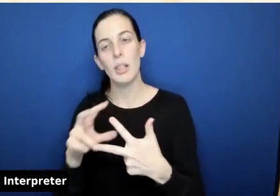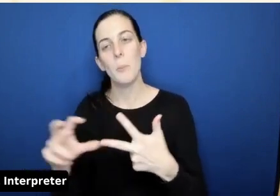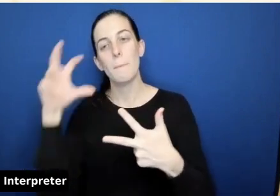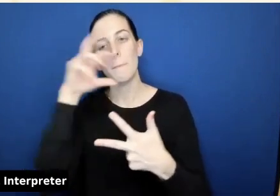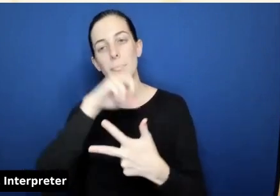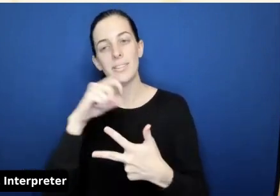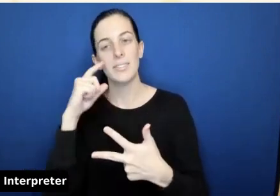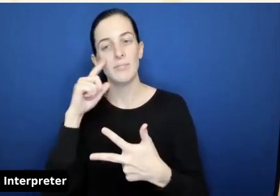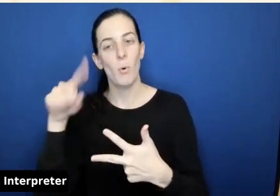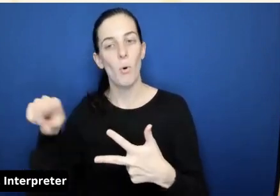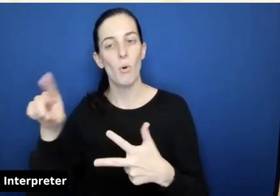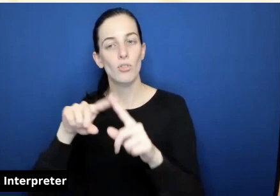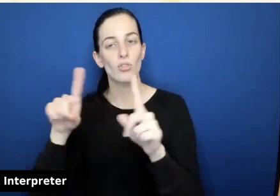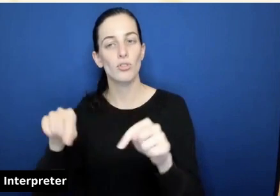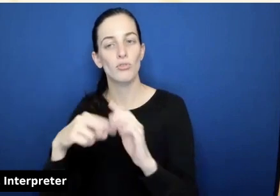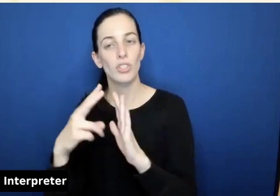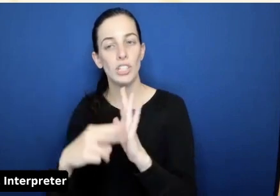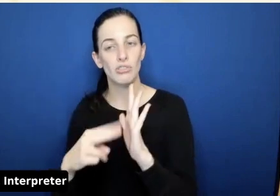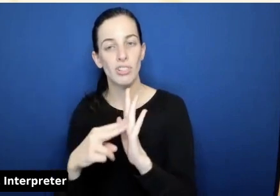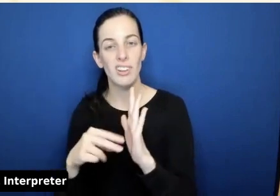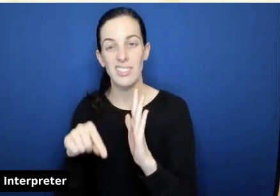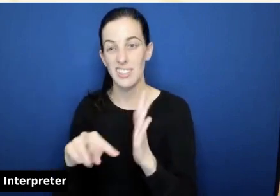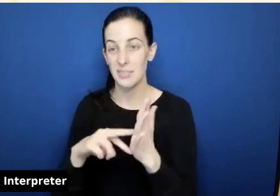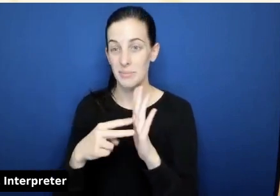This example emphasizes the importance of manual testing.